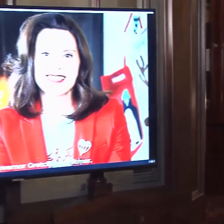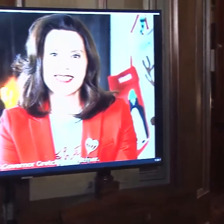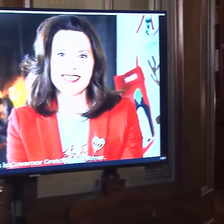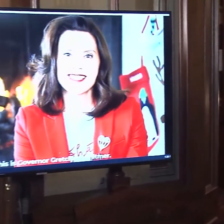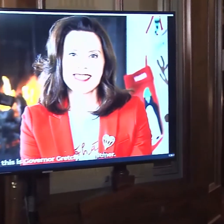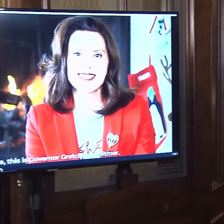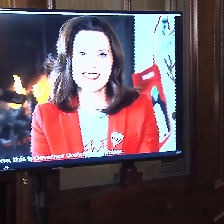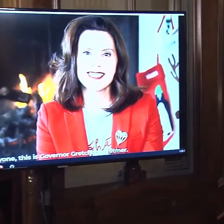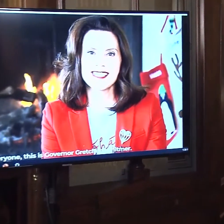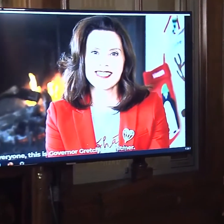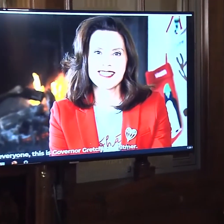SMART HOLIDAY.